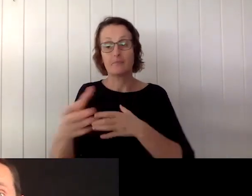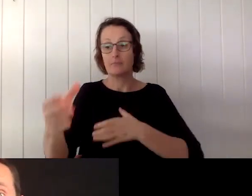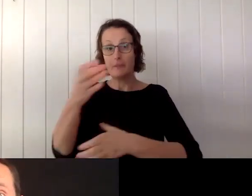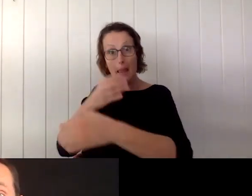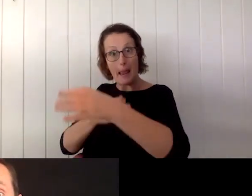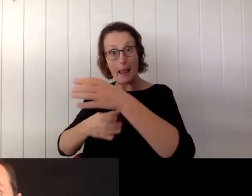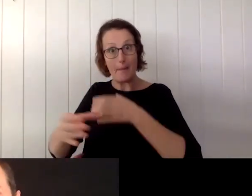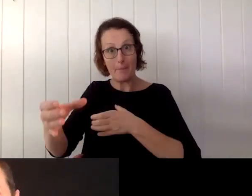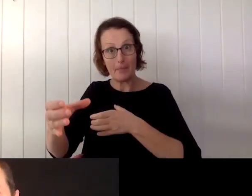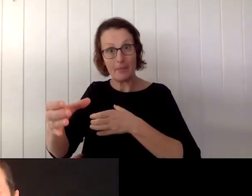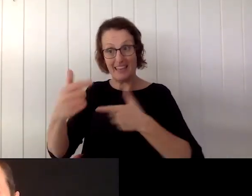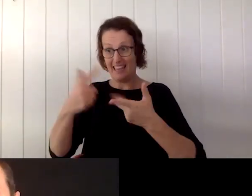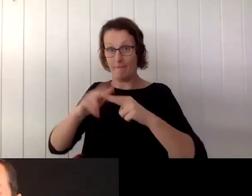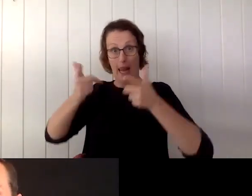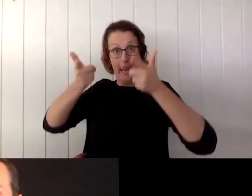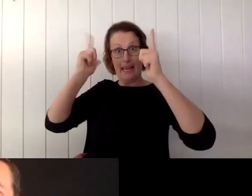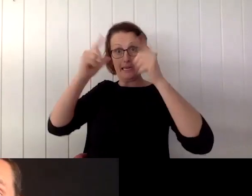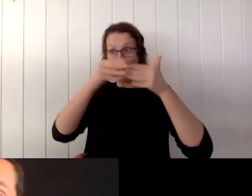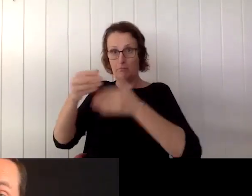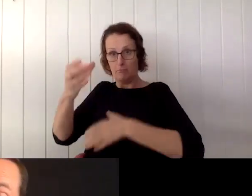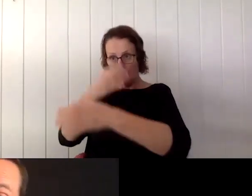leadership can play such a critical role at the moment. A quick sort of